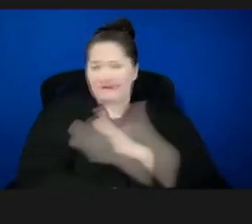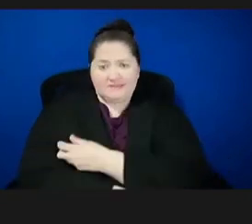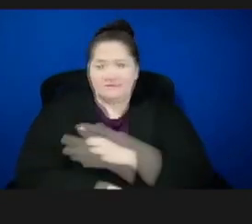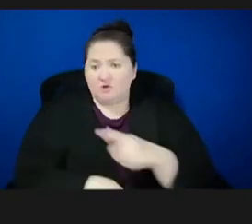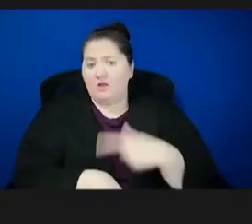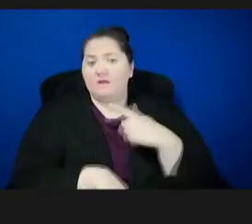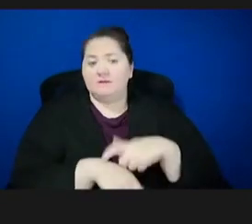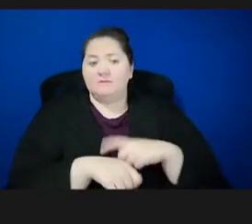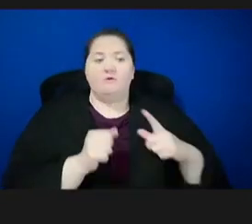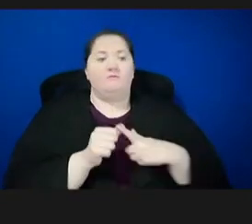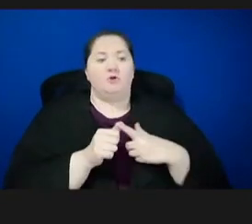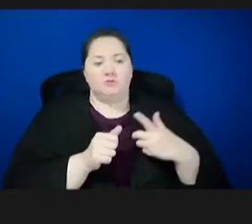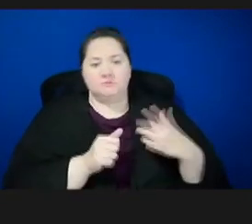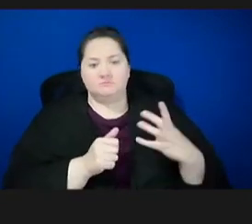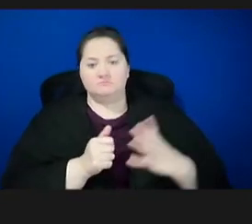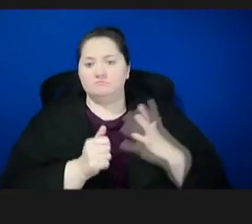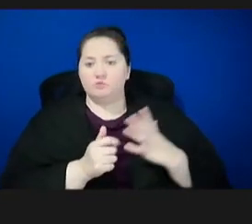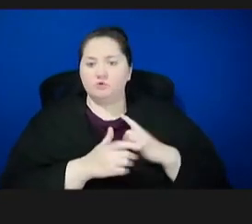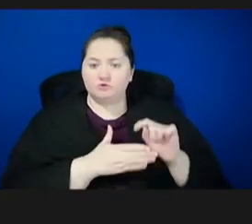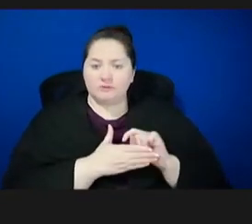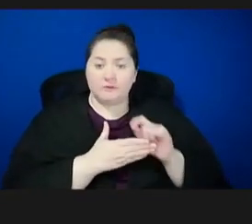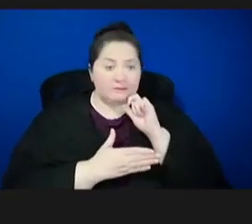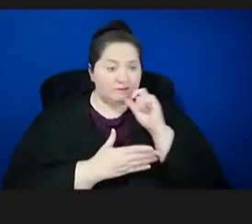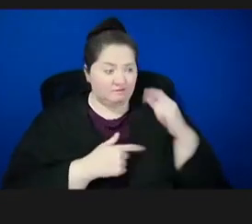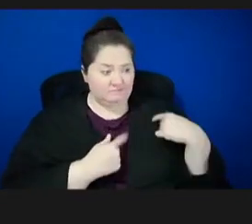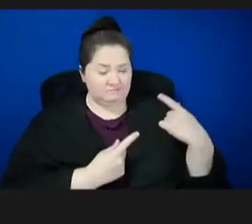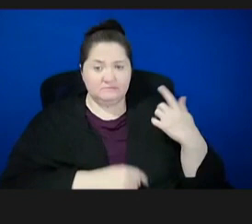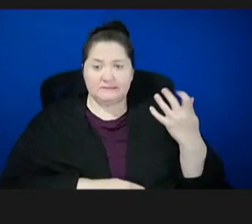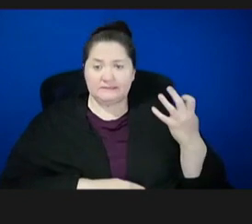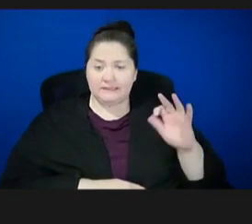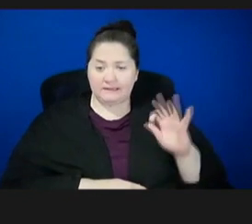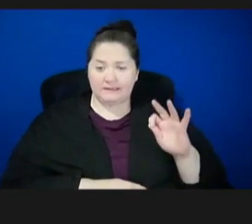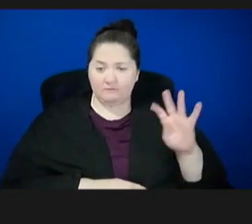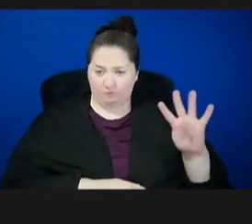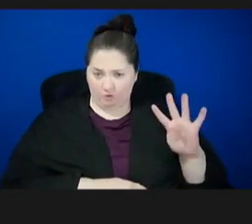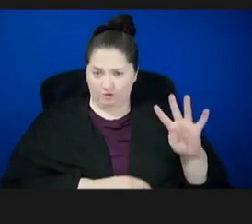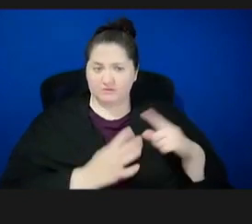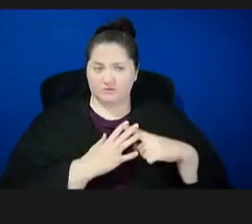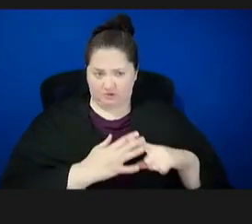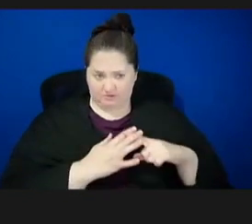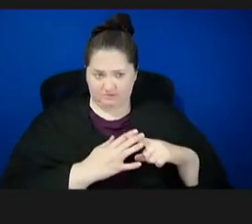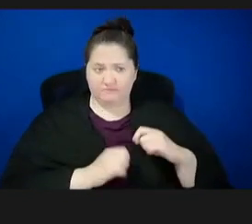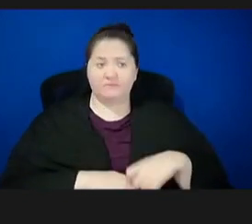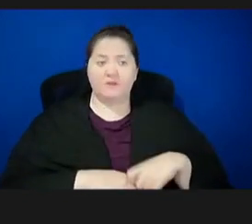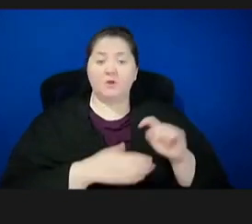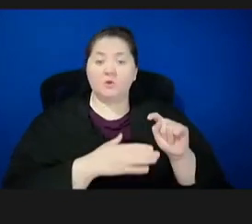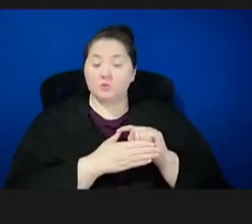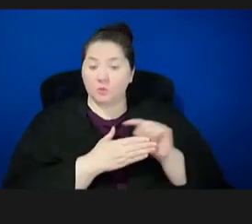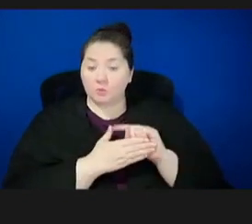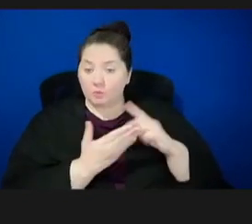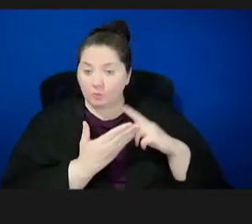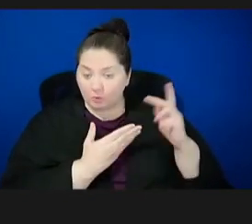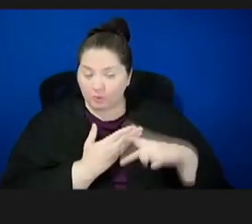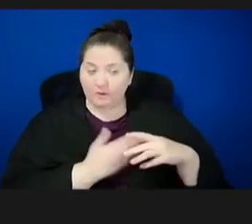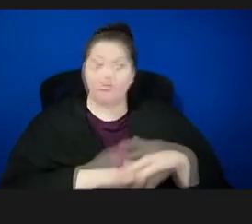can see, wasn't until 1994. And I looked at the training program, which is a training certificate